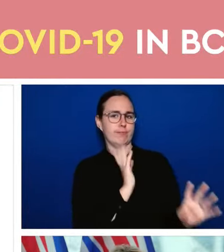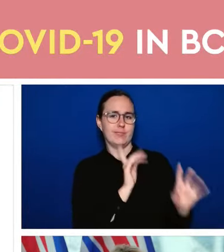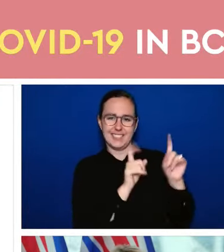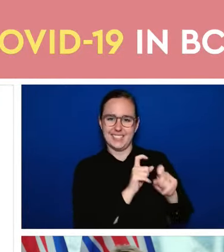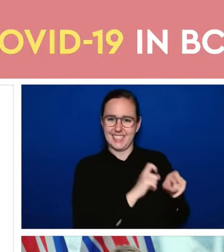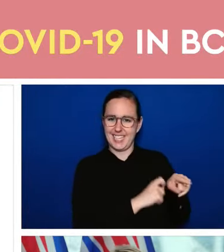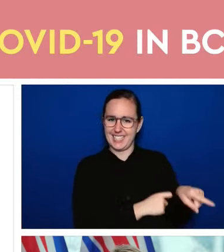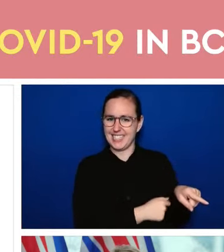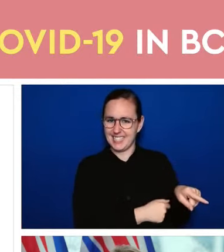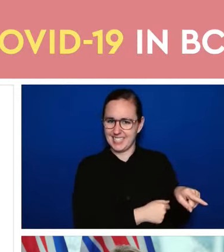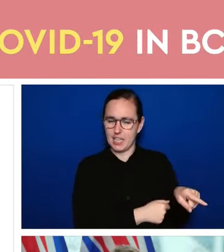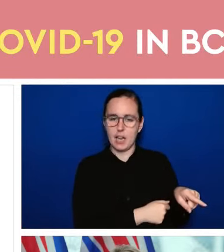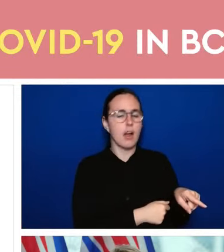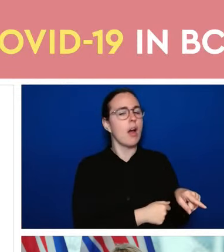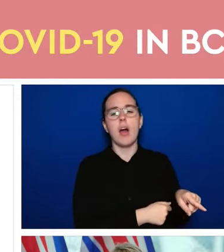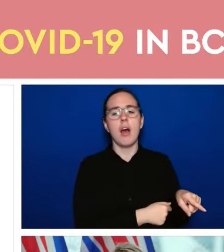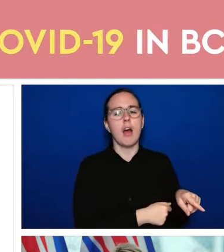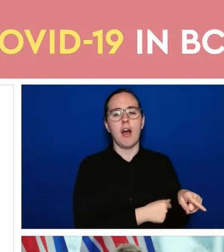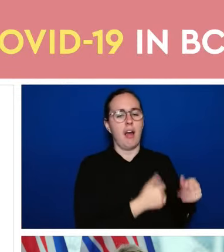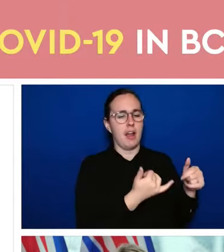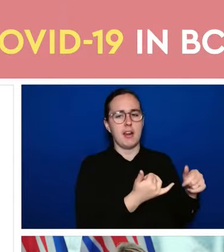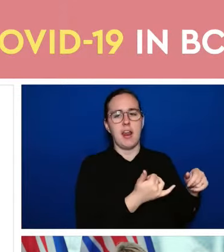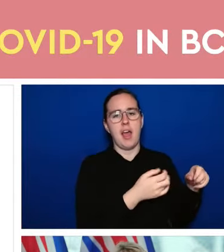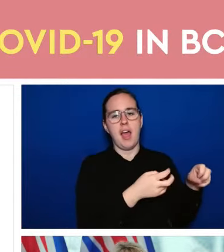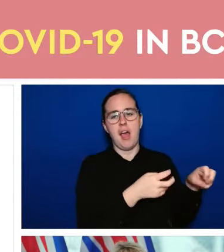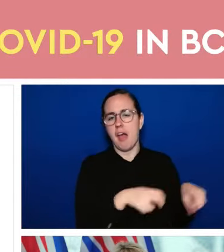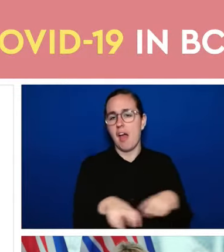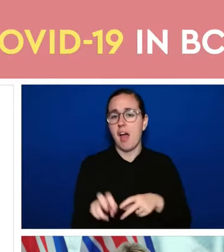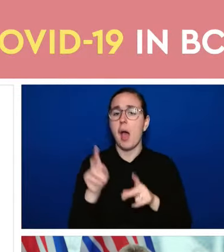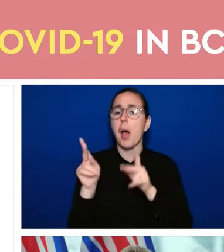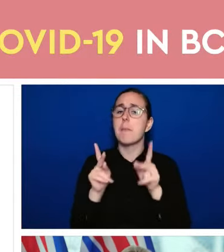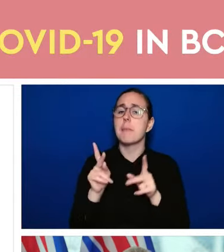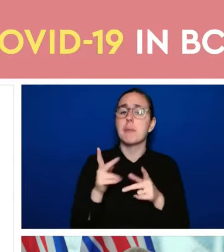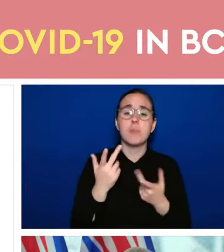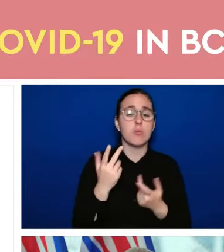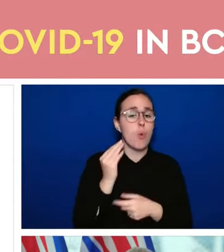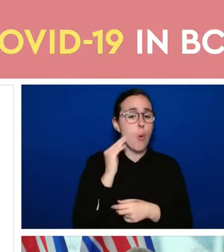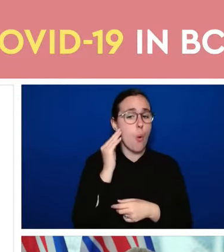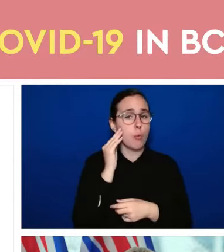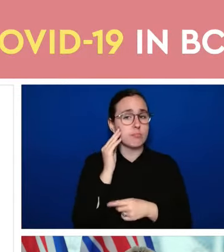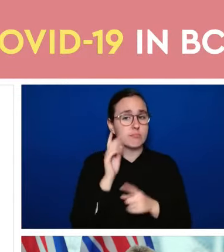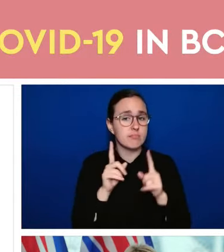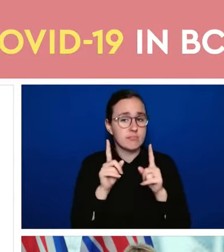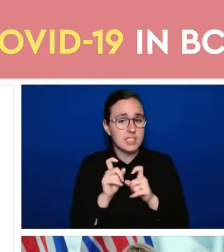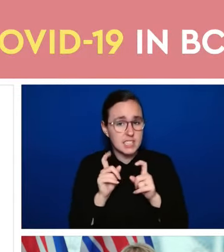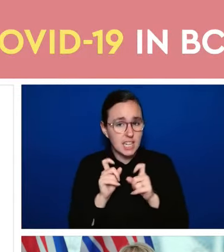have the ability for people to test at home the rapid antigen tests are available widely